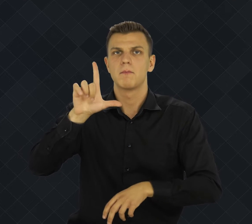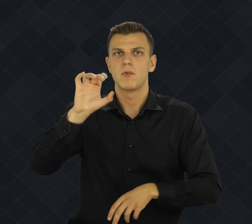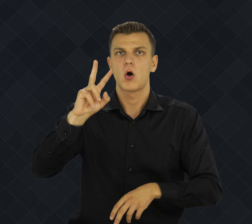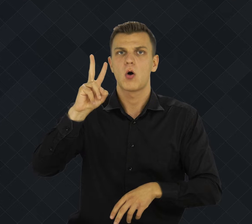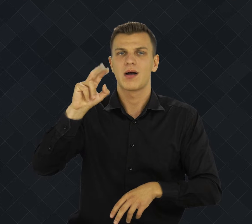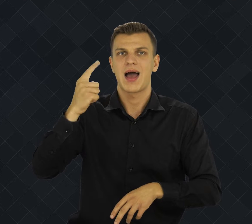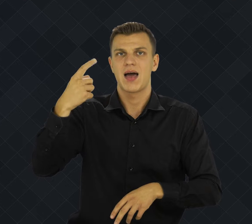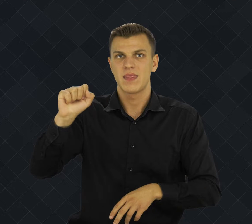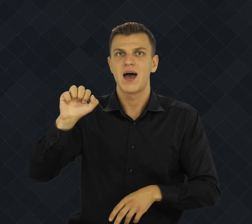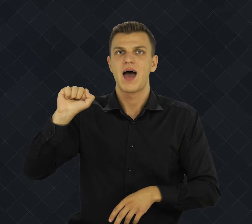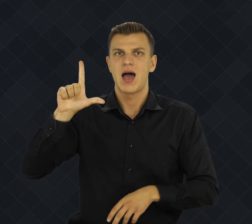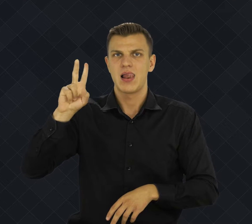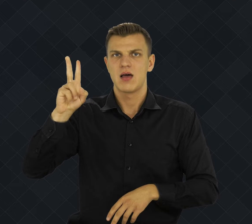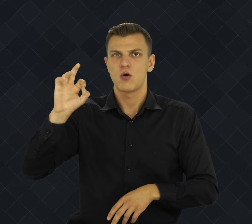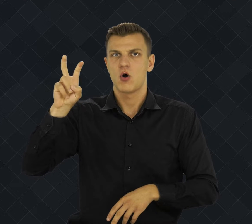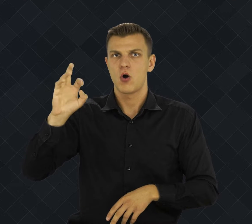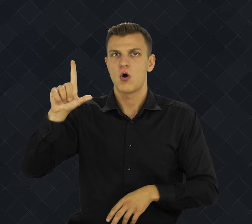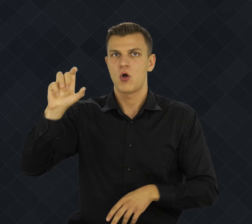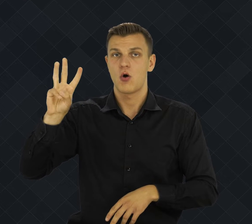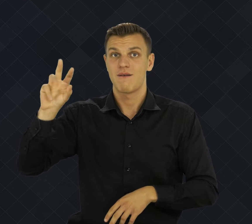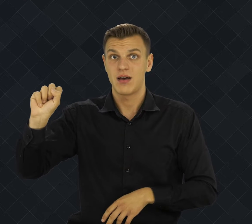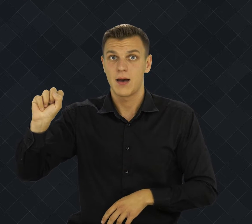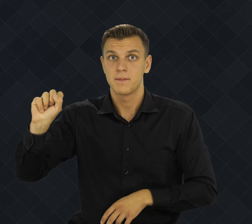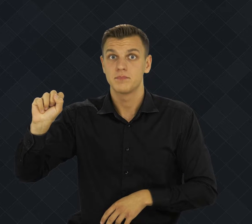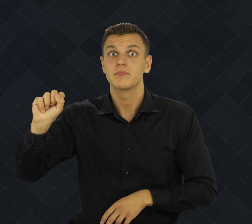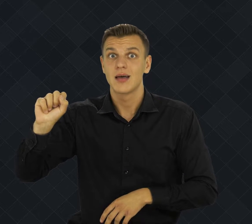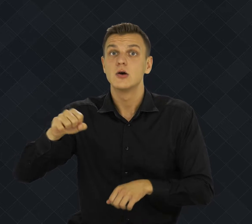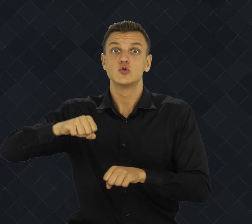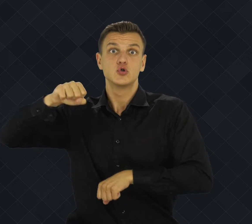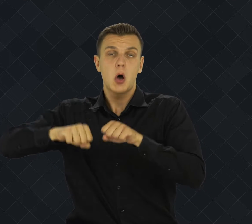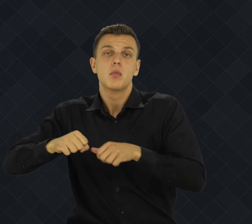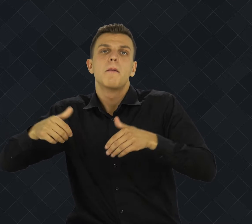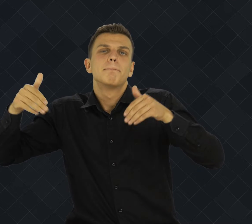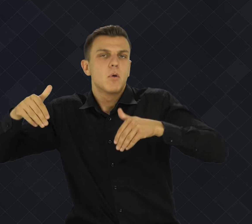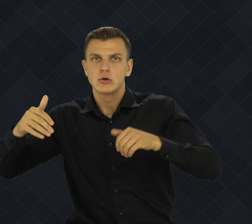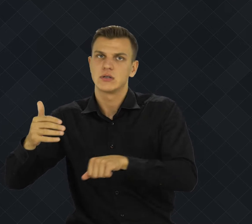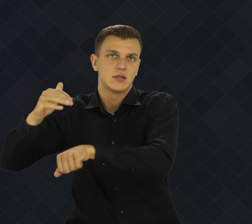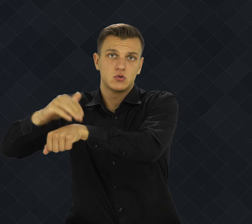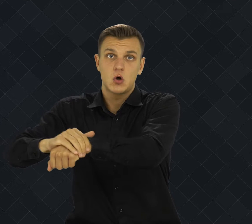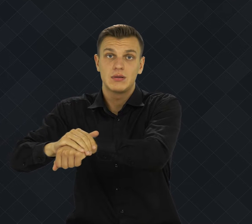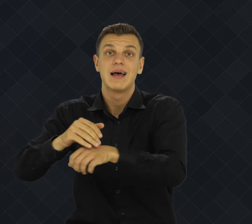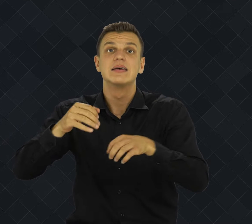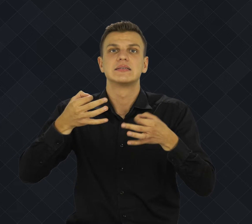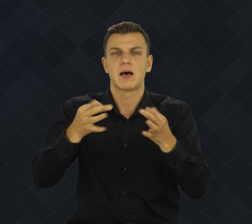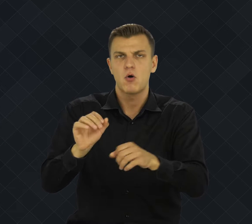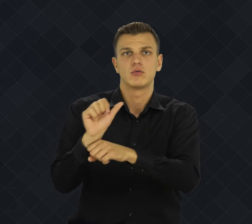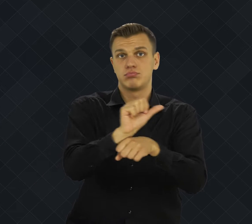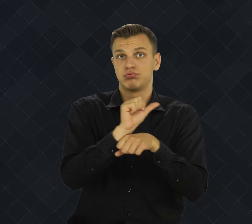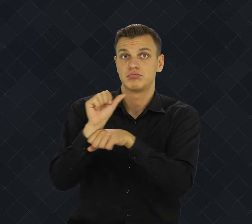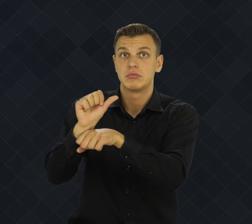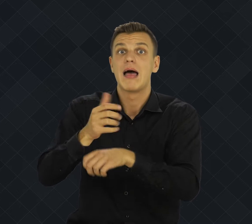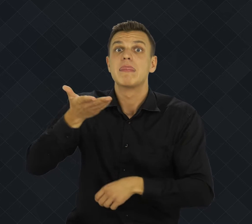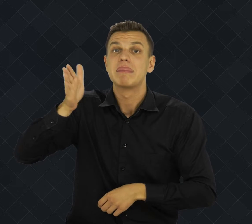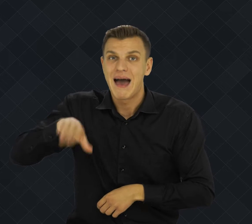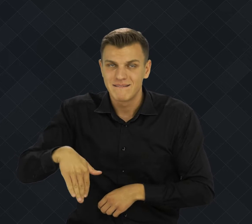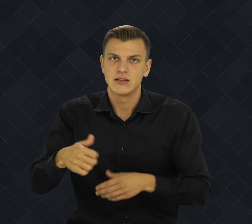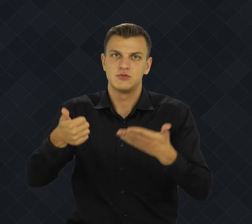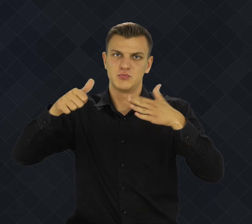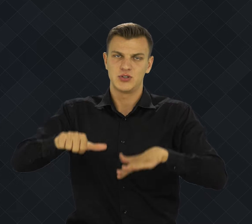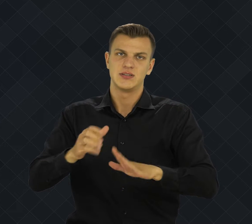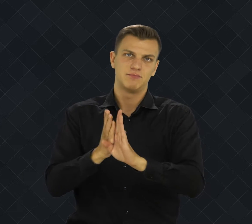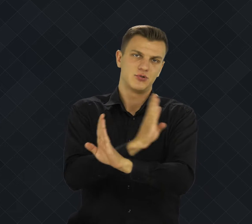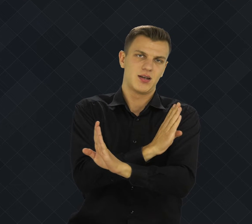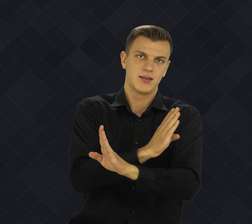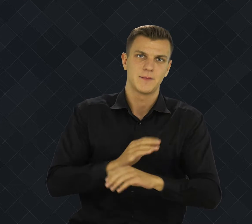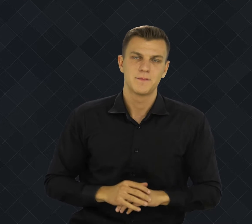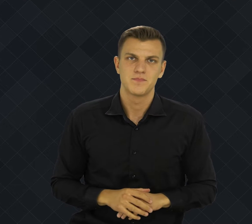If the court agrees in the case of having an alcohol interlock device in the car.